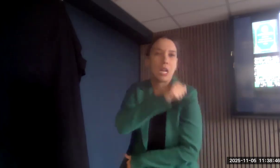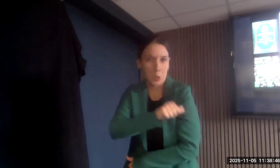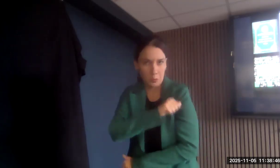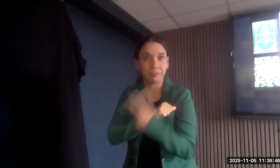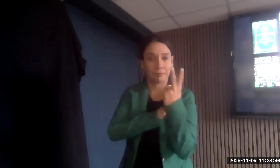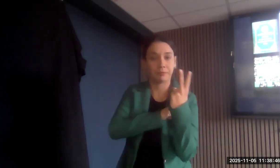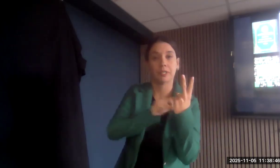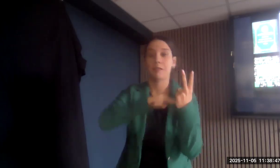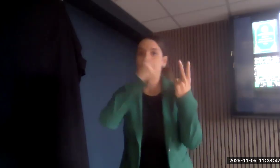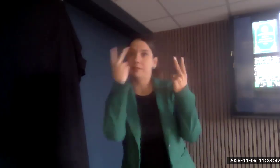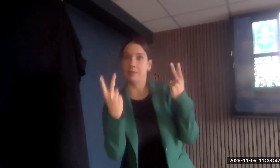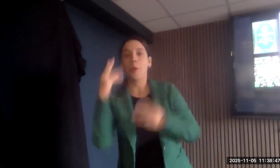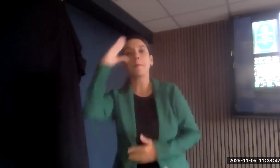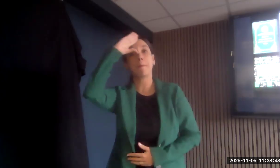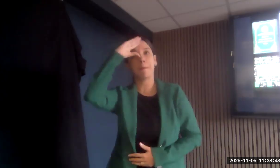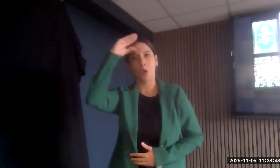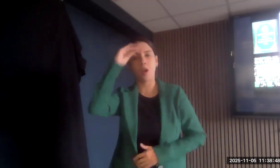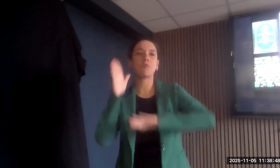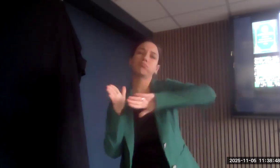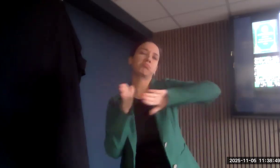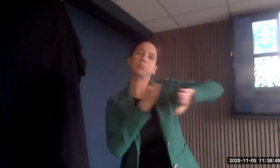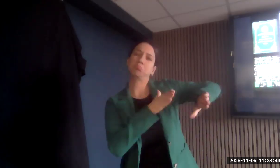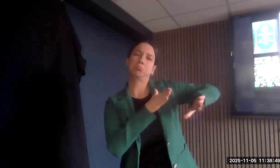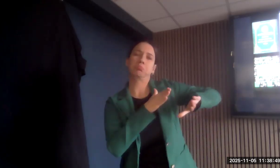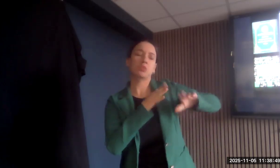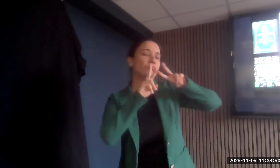So, looking at what happened in the deaf school in Rio.